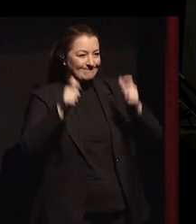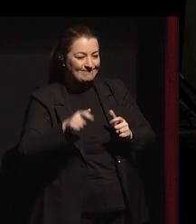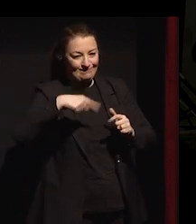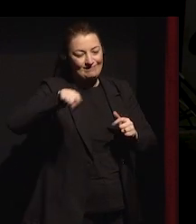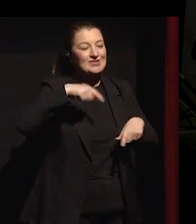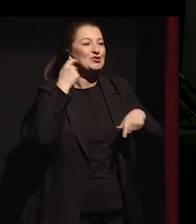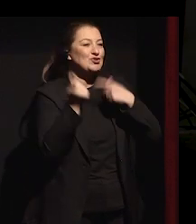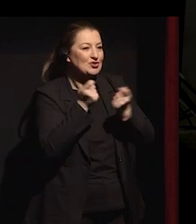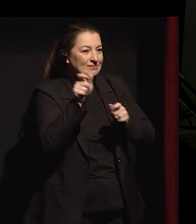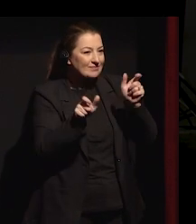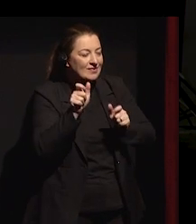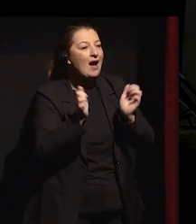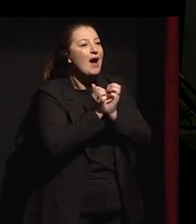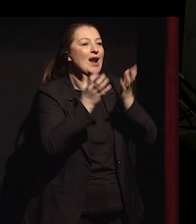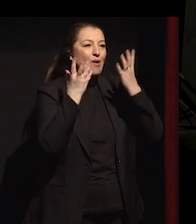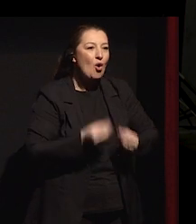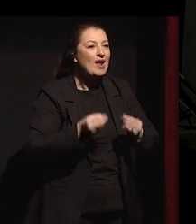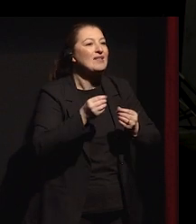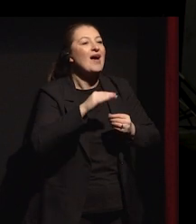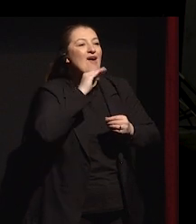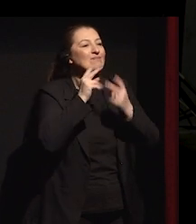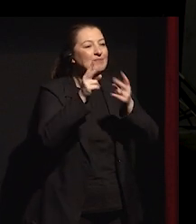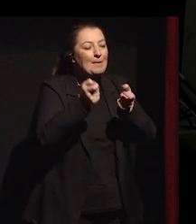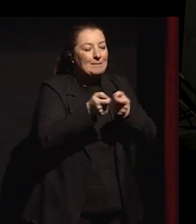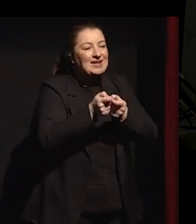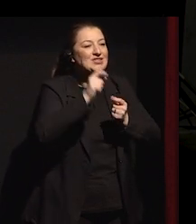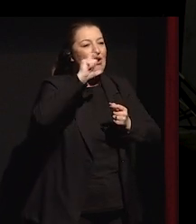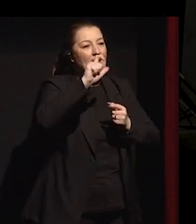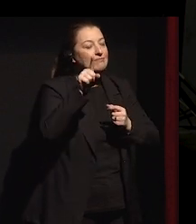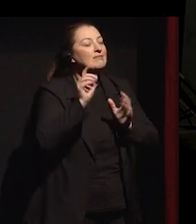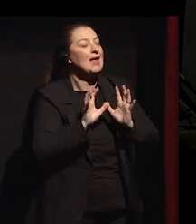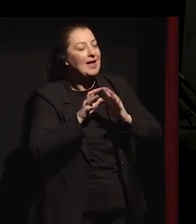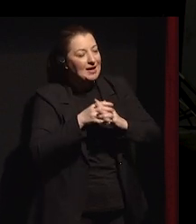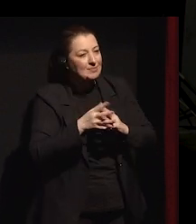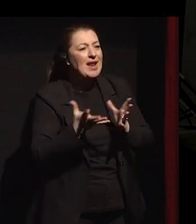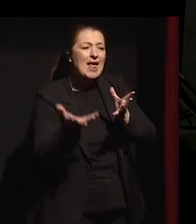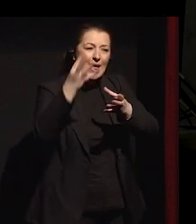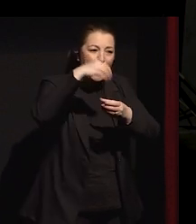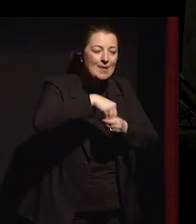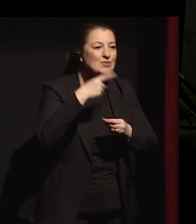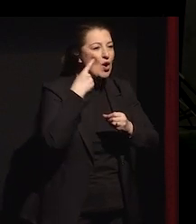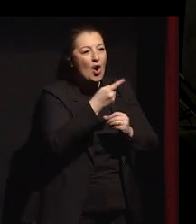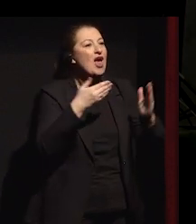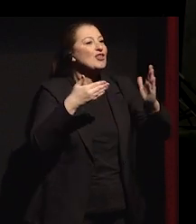to the British Council teams who are like my family, and to the Accessible Everything team,